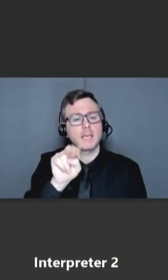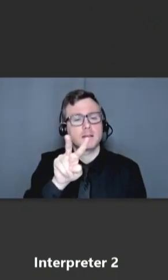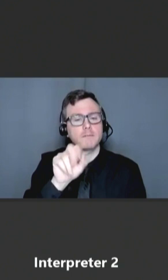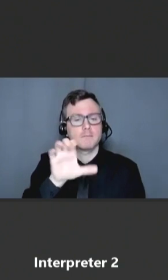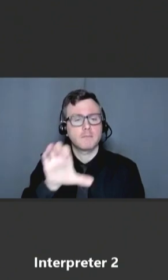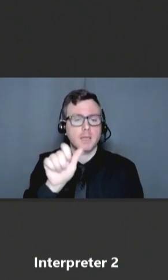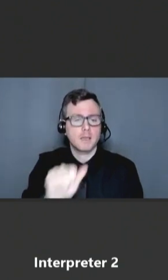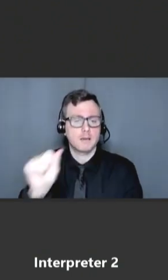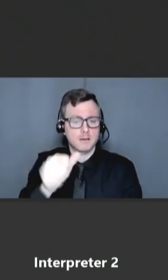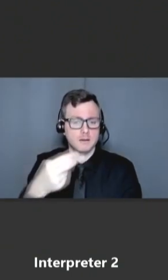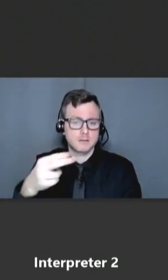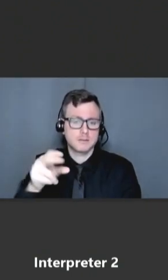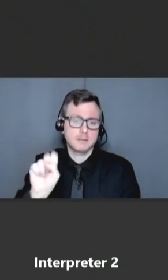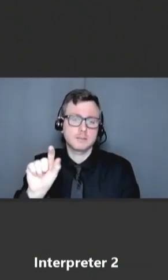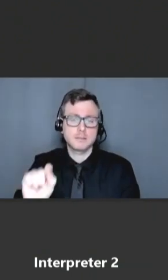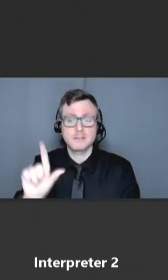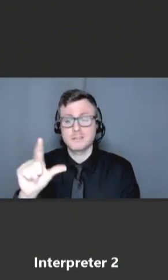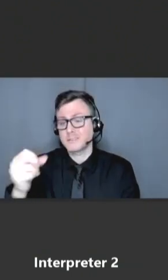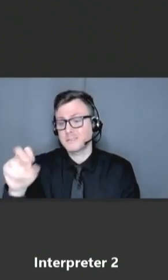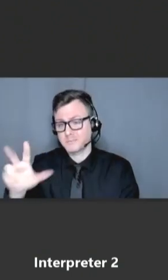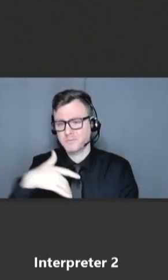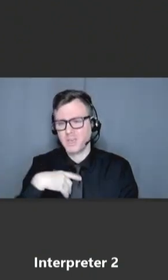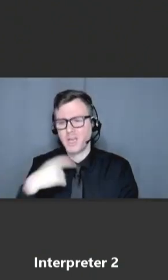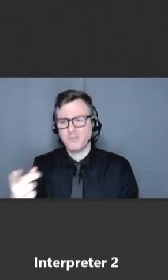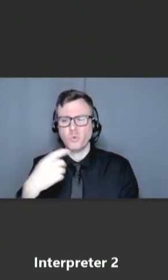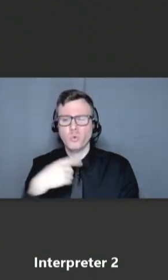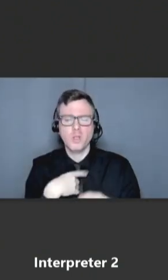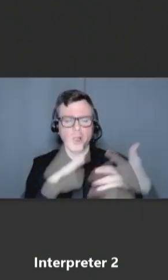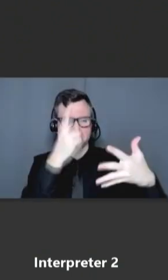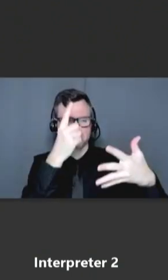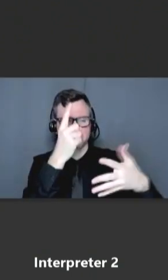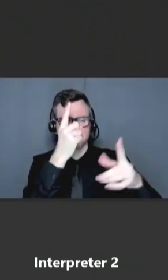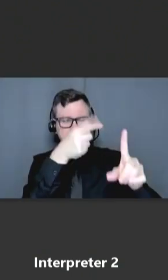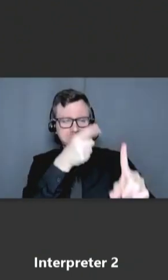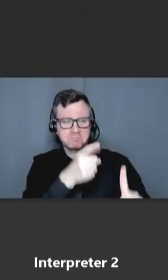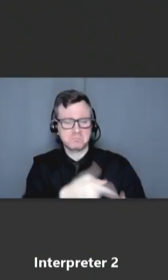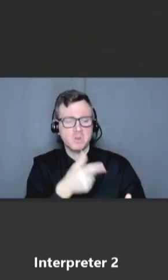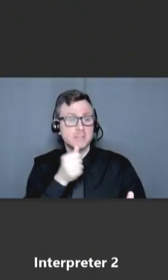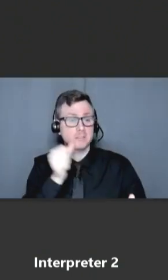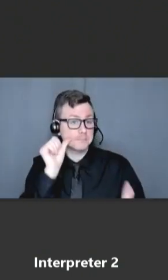I want to start with a few highlights from yesterday's meeting. We began the meeting with two